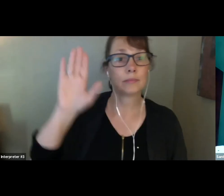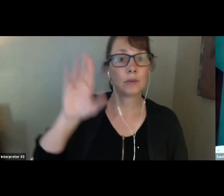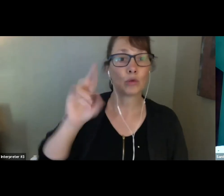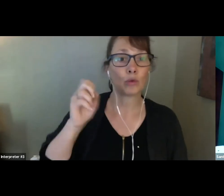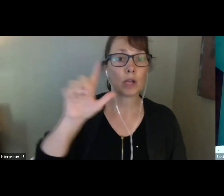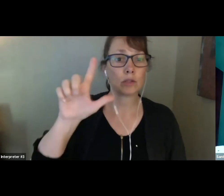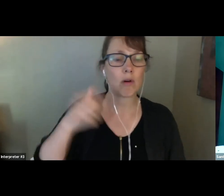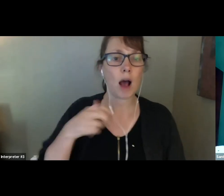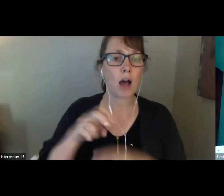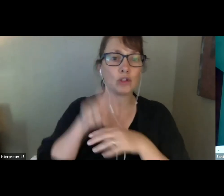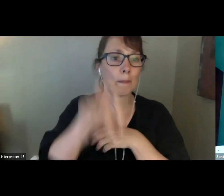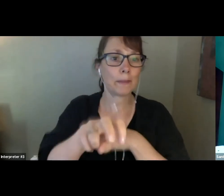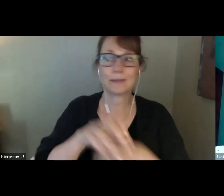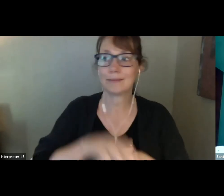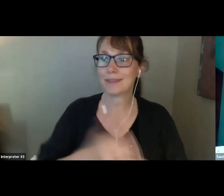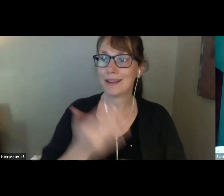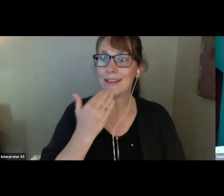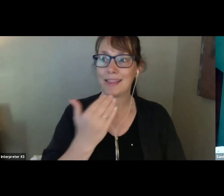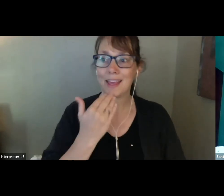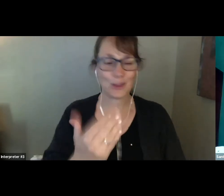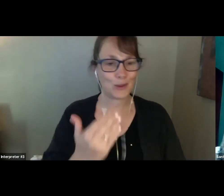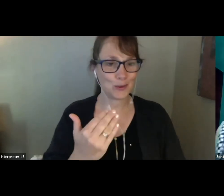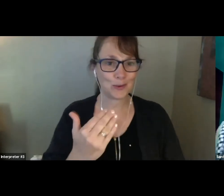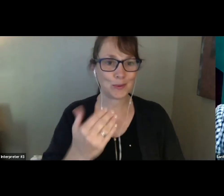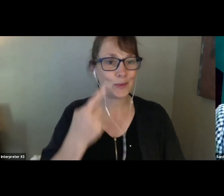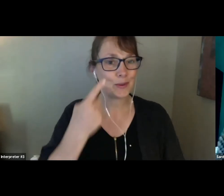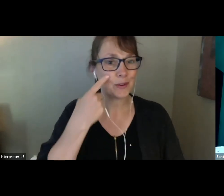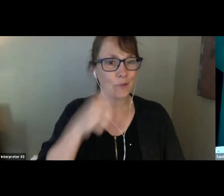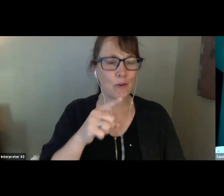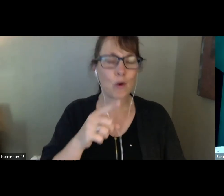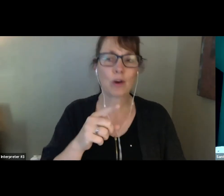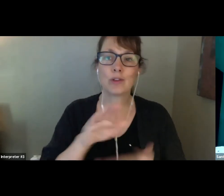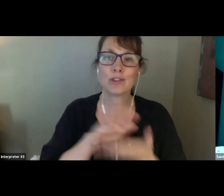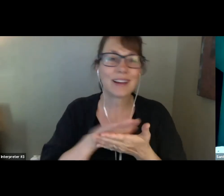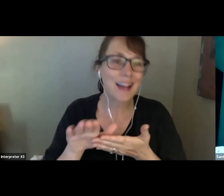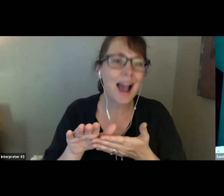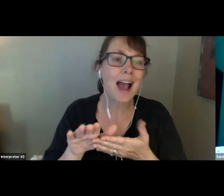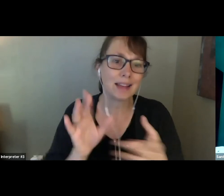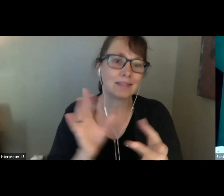First, thank you, Santa, for the kind words about the Council of Councils. I do look forward